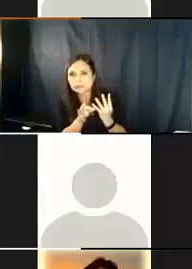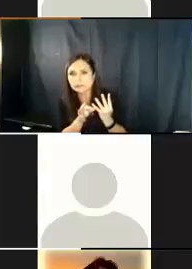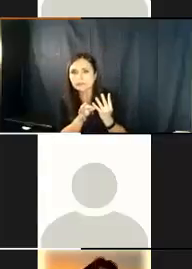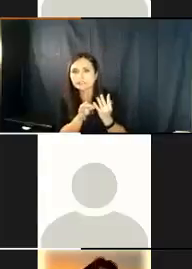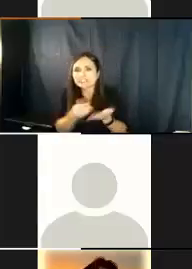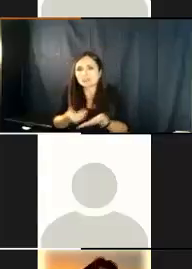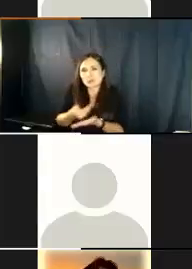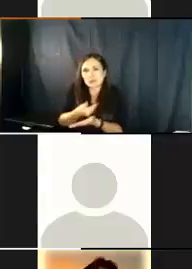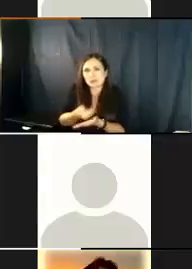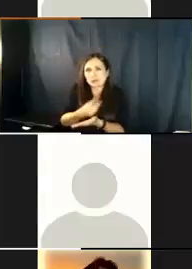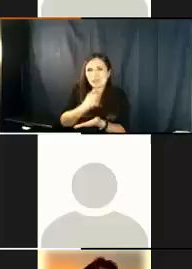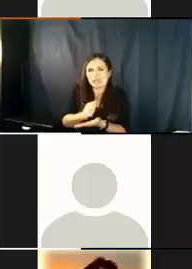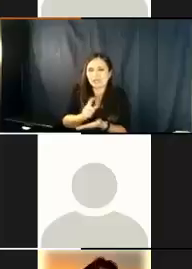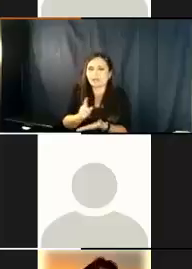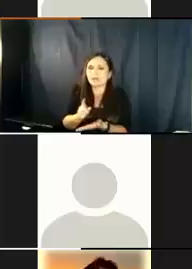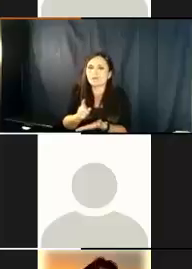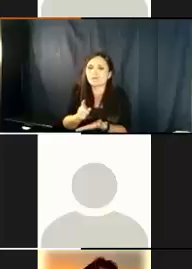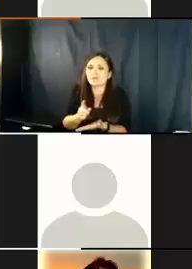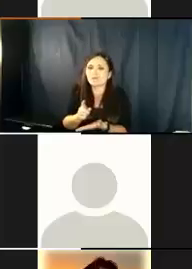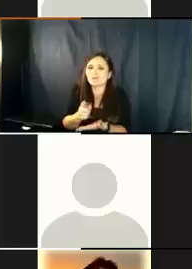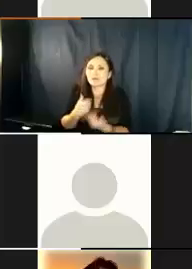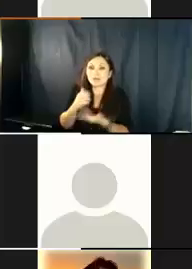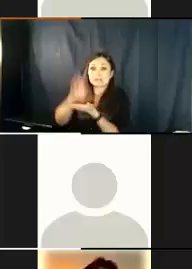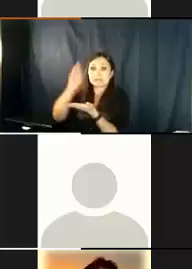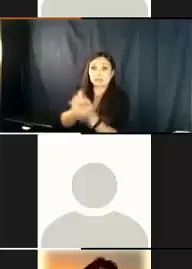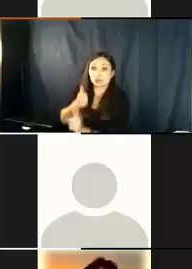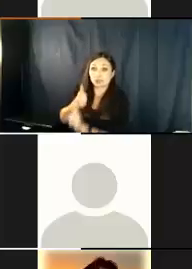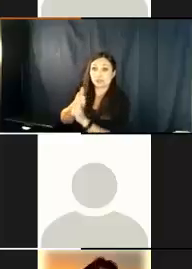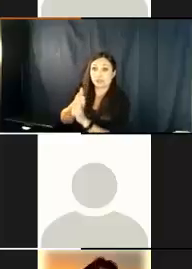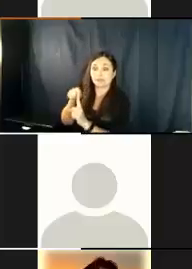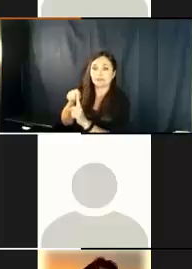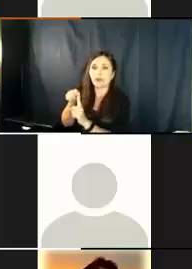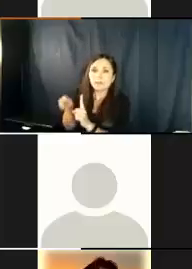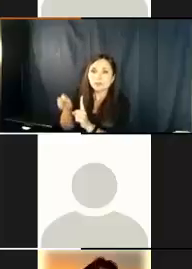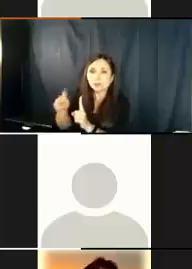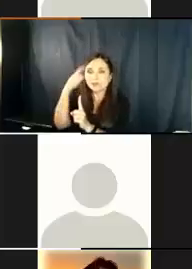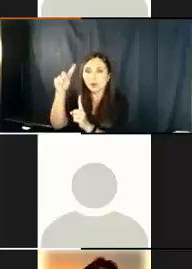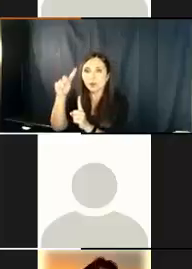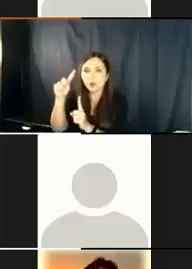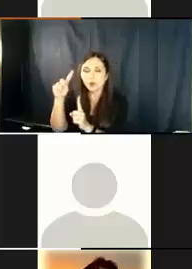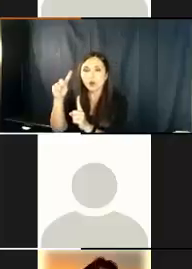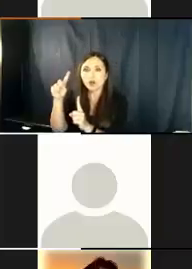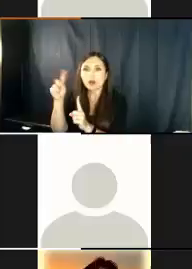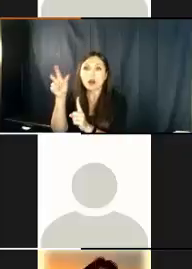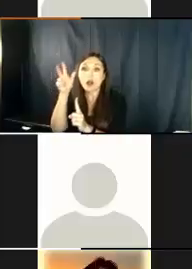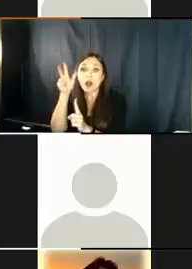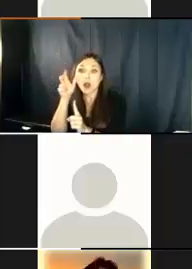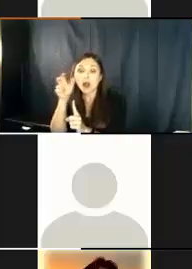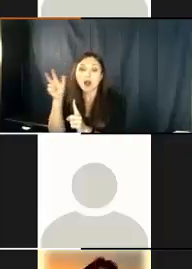It's been around for a while. But giving teachers the opportunity for audio and video feedback instead of just written